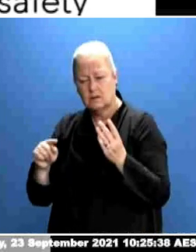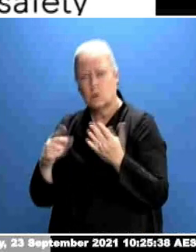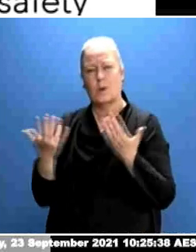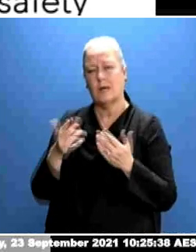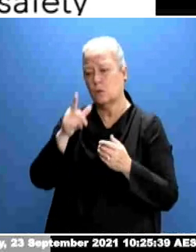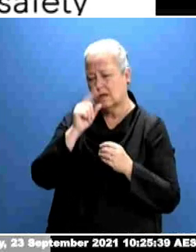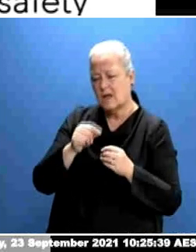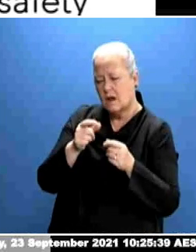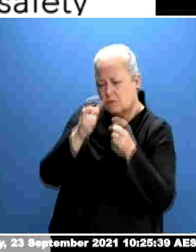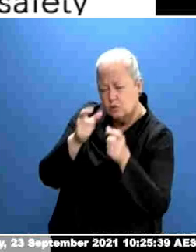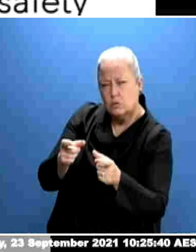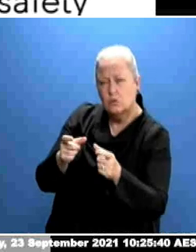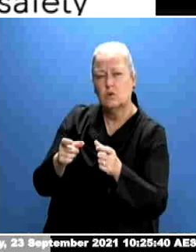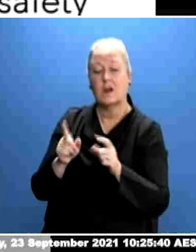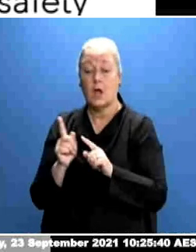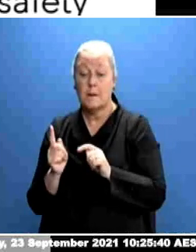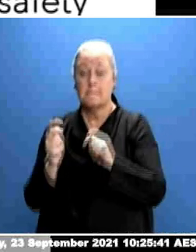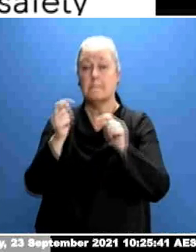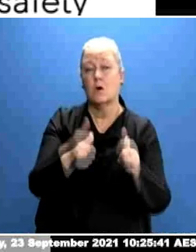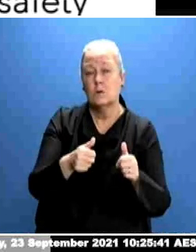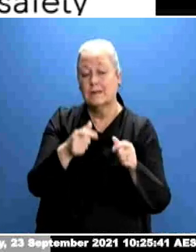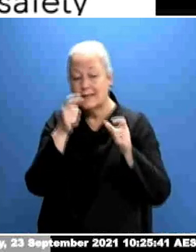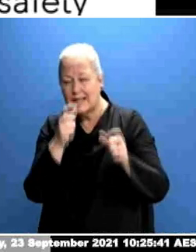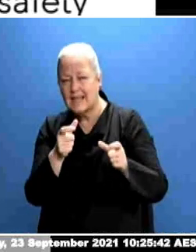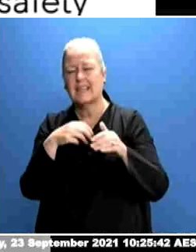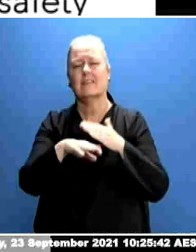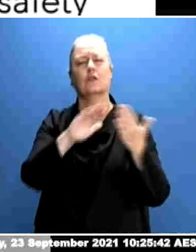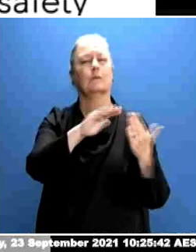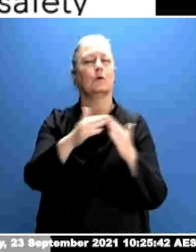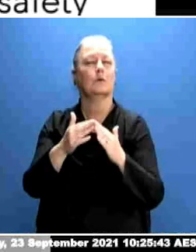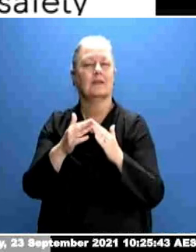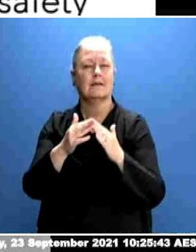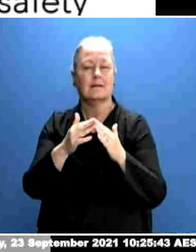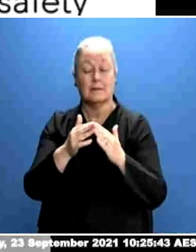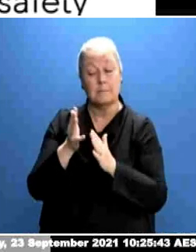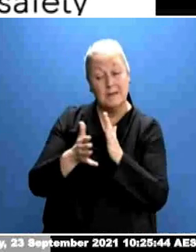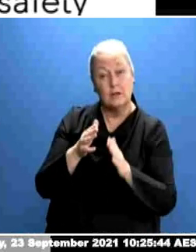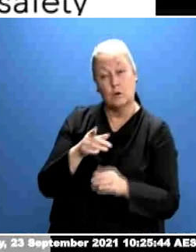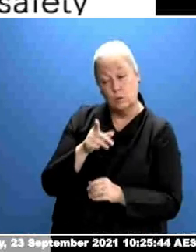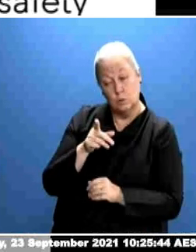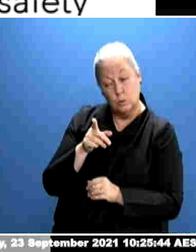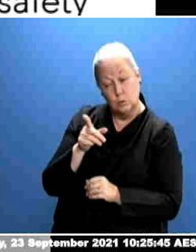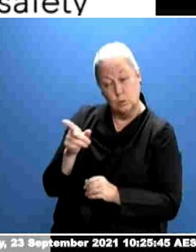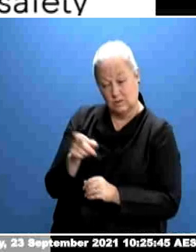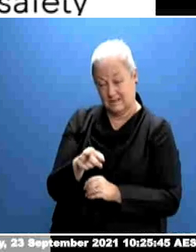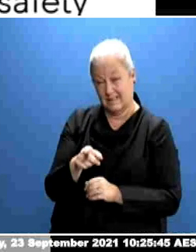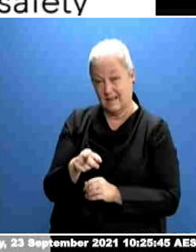and including post-secure care treatment in the community. So you're talking there about the follow-up